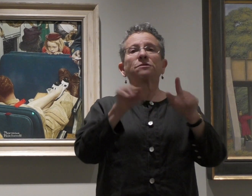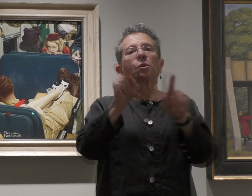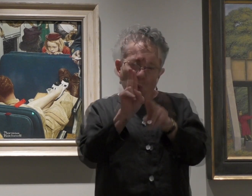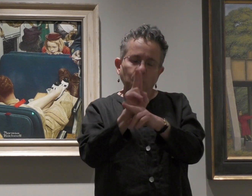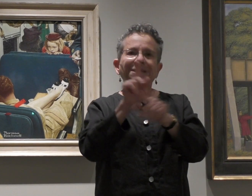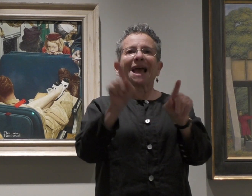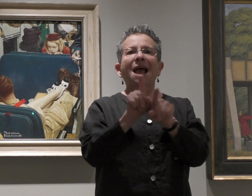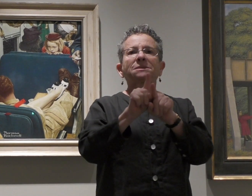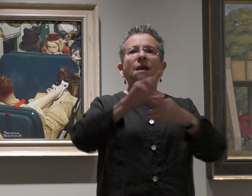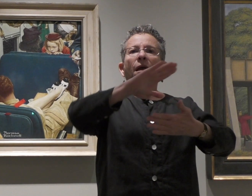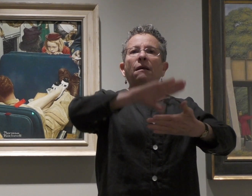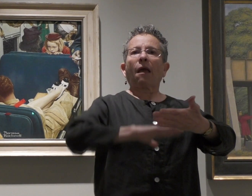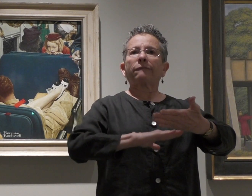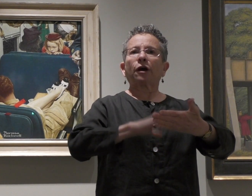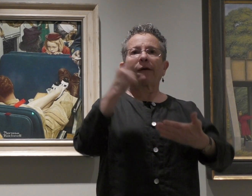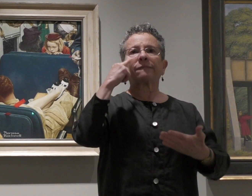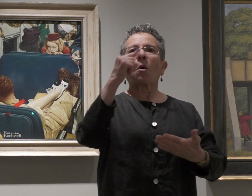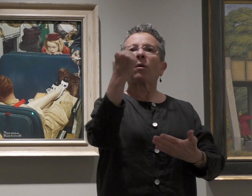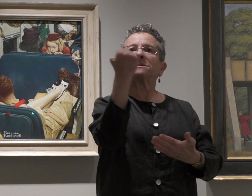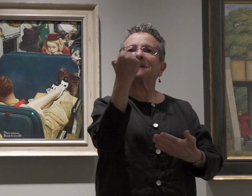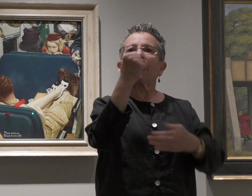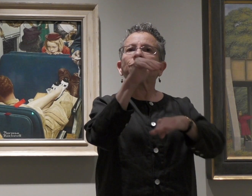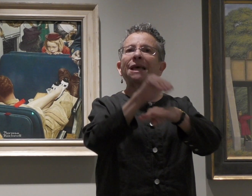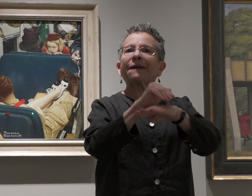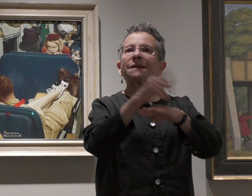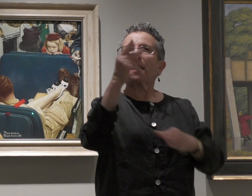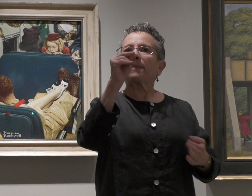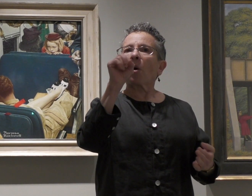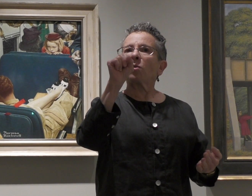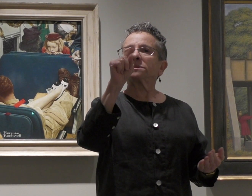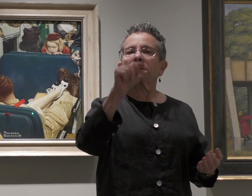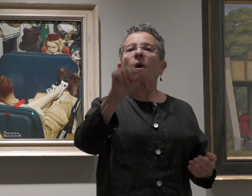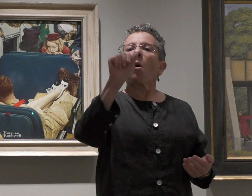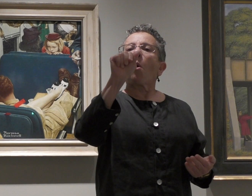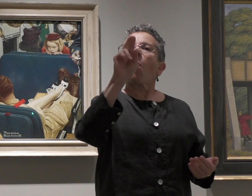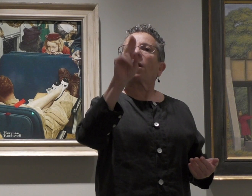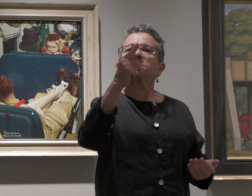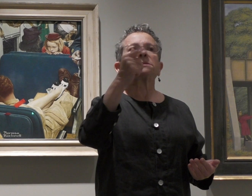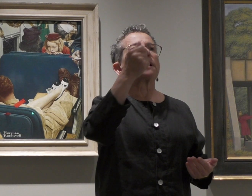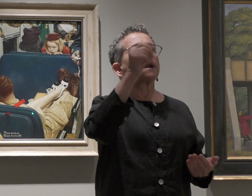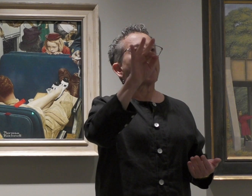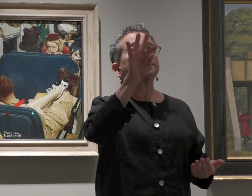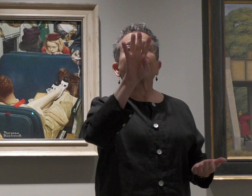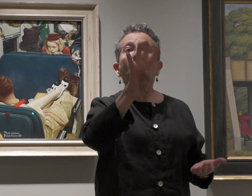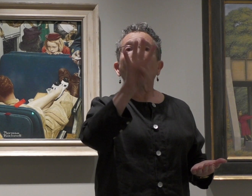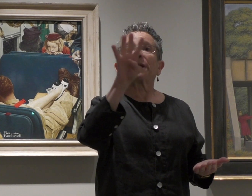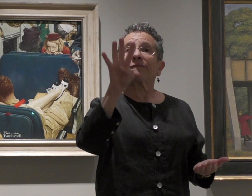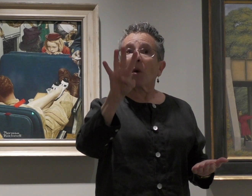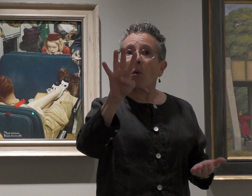This painting was printed on the cover of the magazine, The Saturday Evening Post, in August 1944.